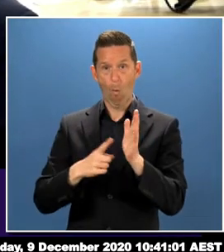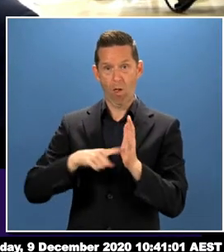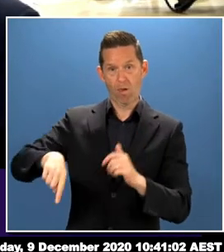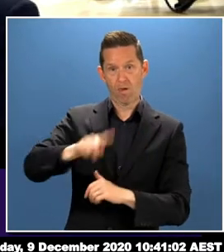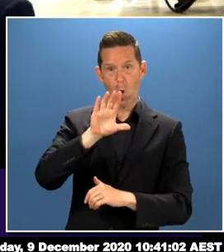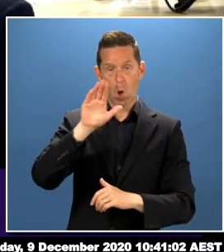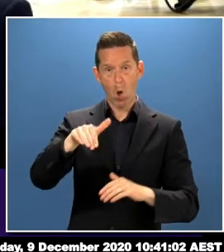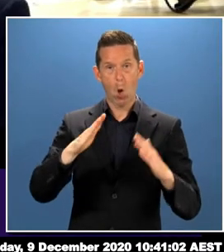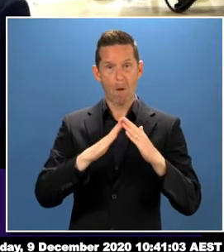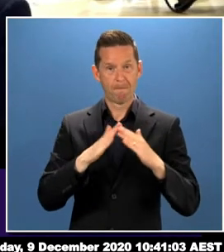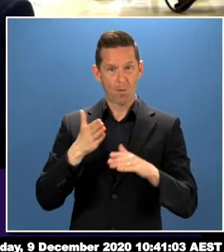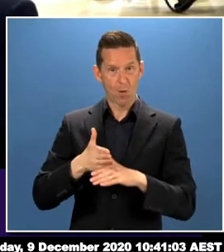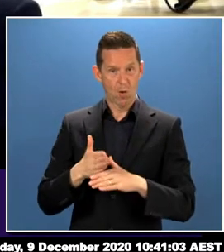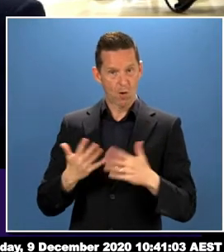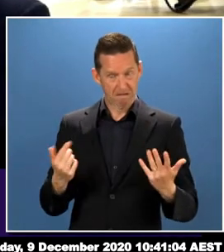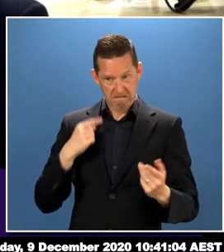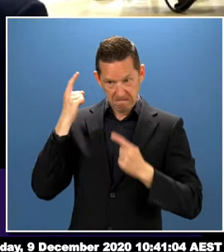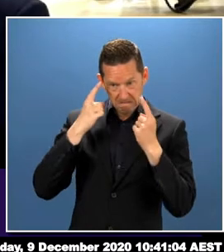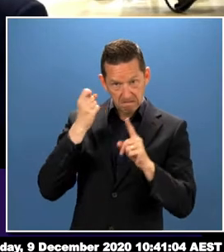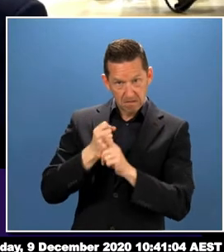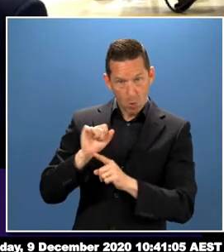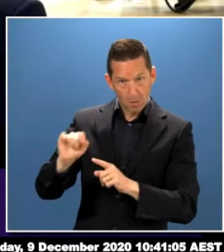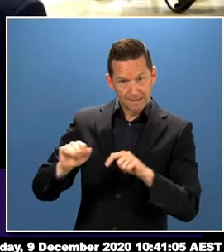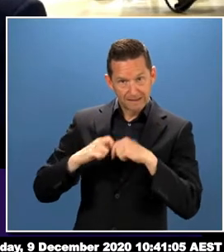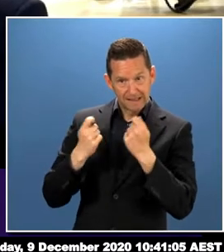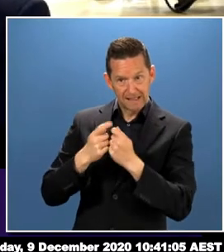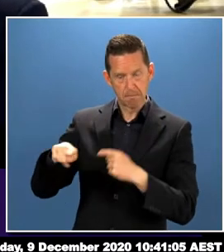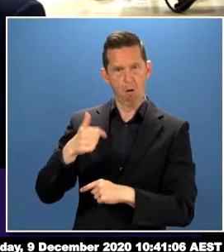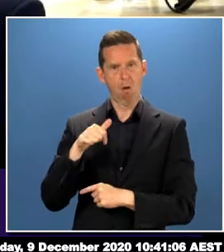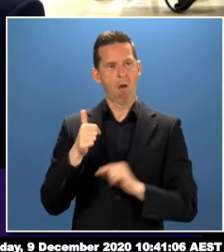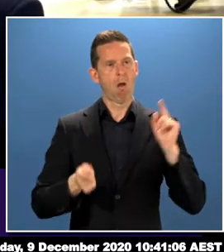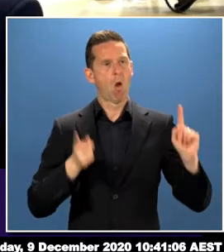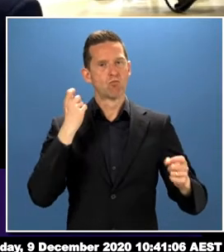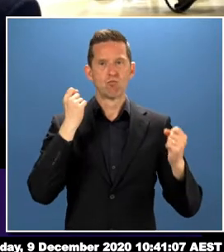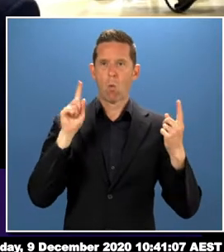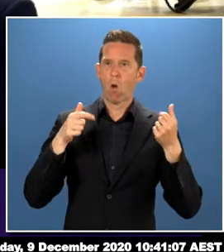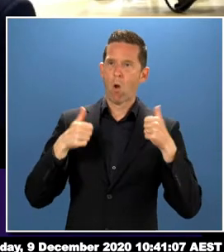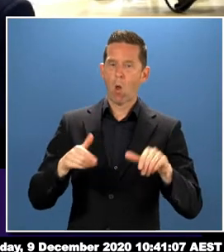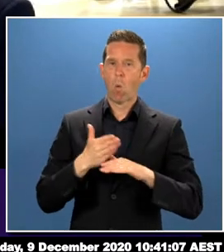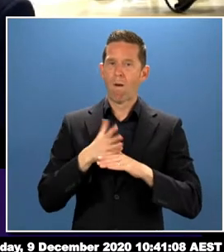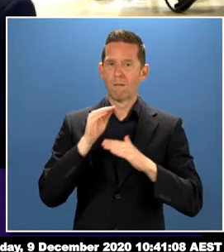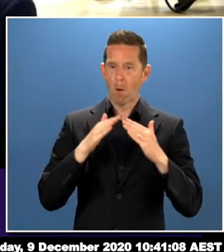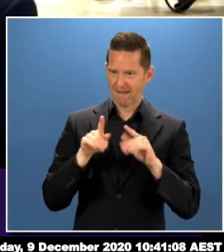Did that affect the team at all in the sense of understanding the dynamics of working at home and what you had been doing?